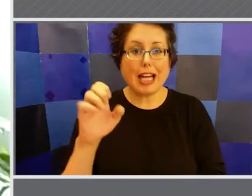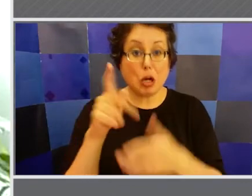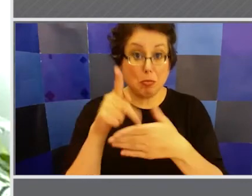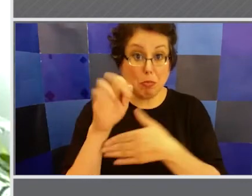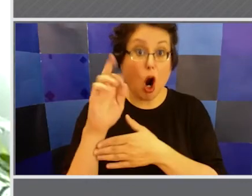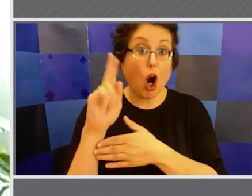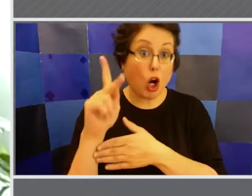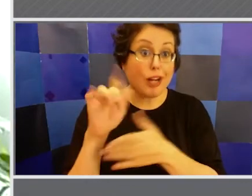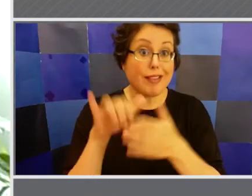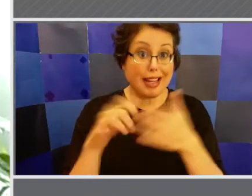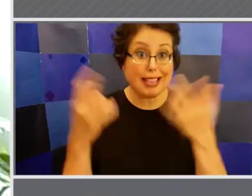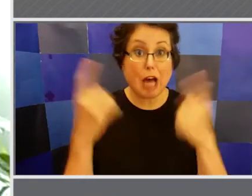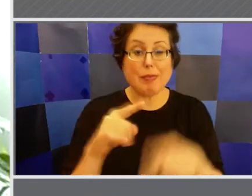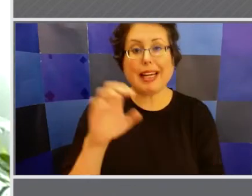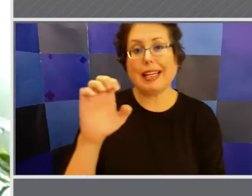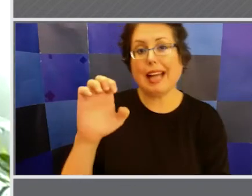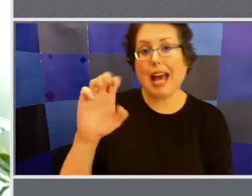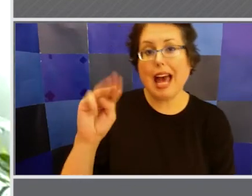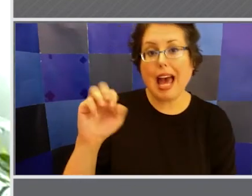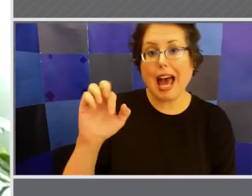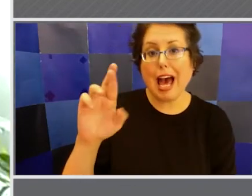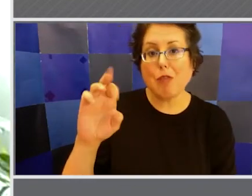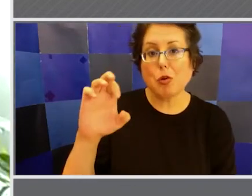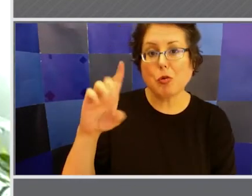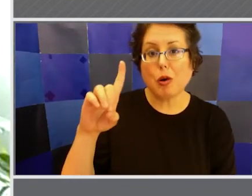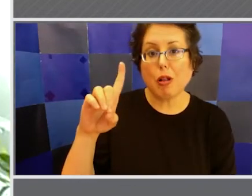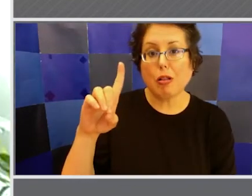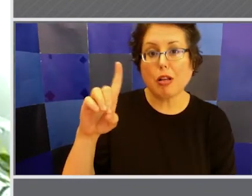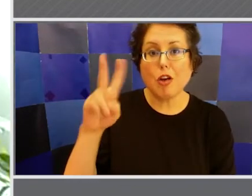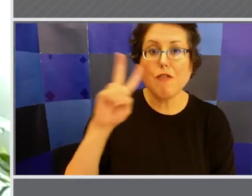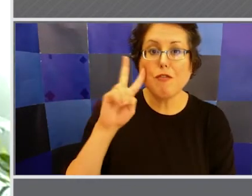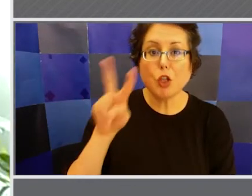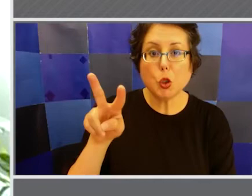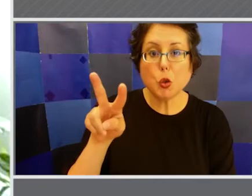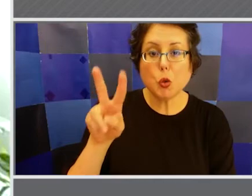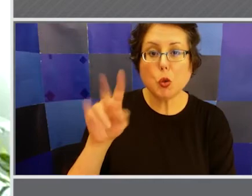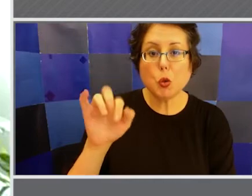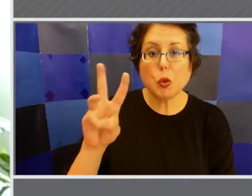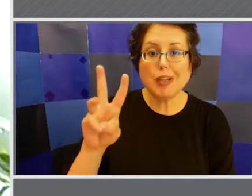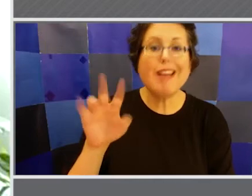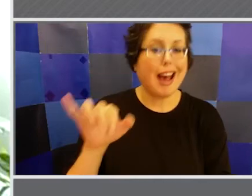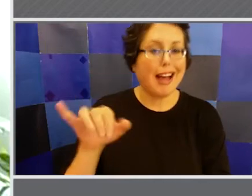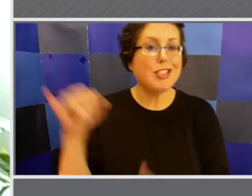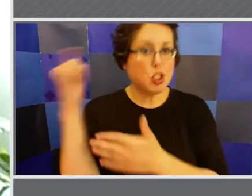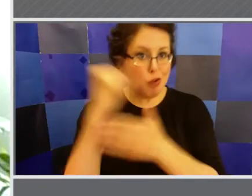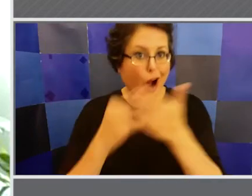guys talk through how that turns into construction drawings and turns into actual implementation.